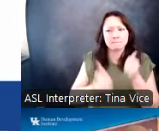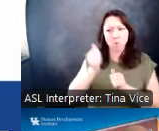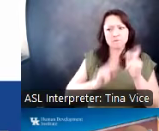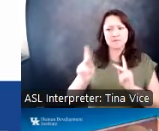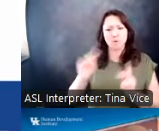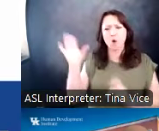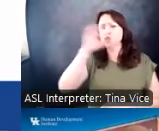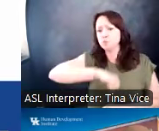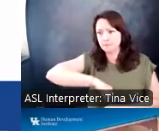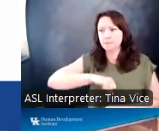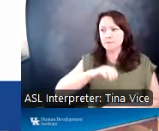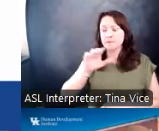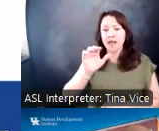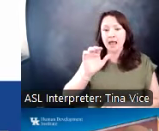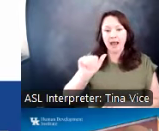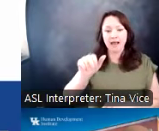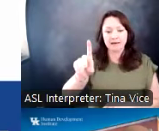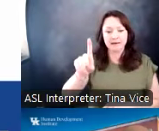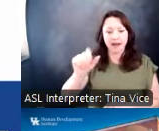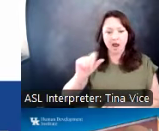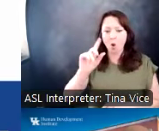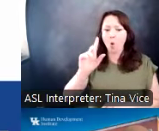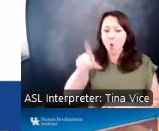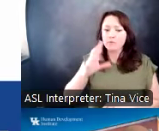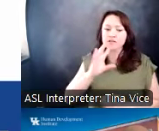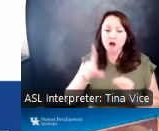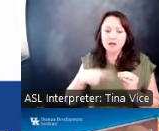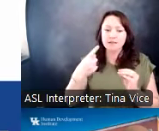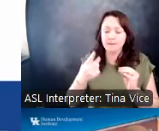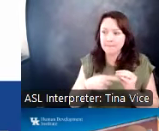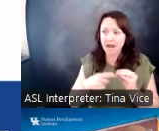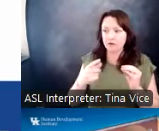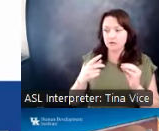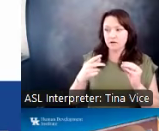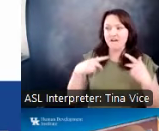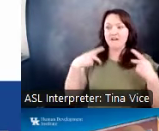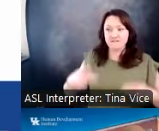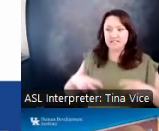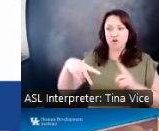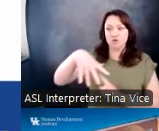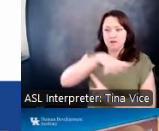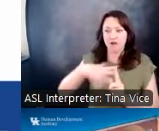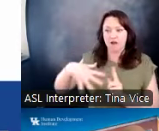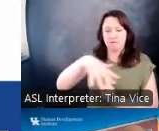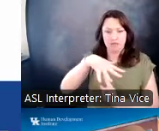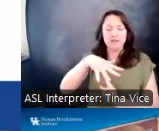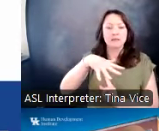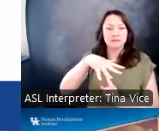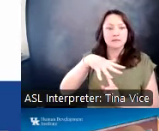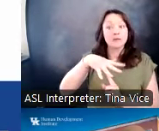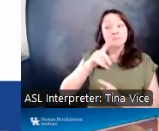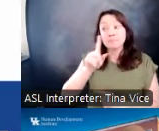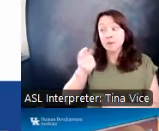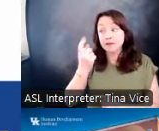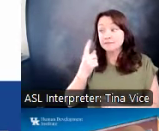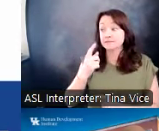with Disability Act only talks about the physical environment. But the law is